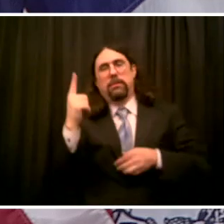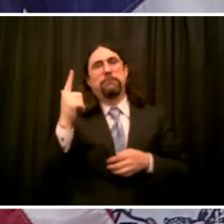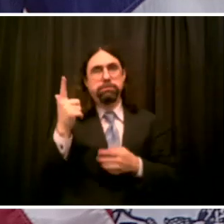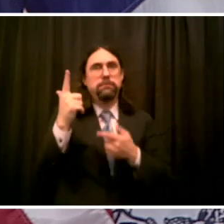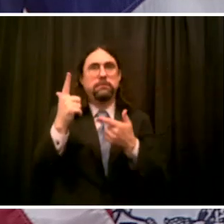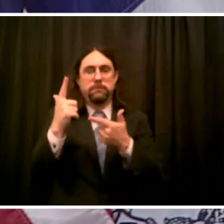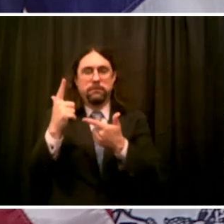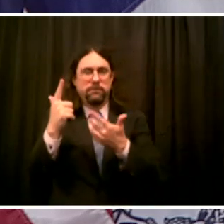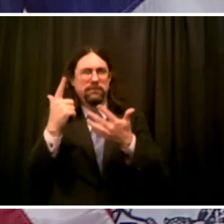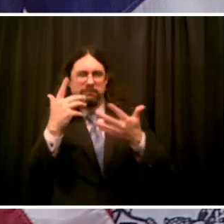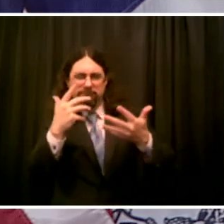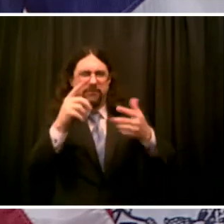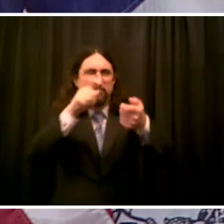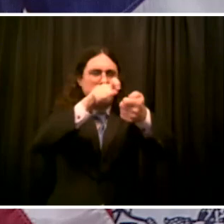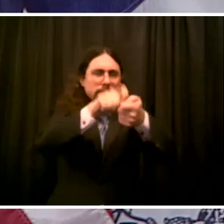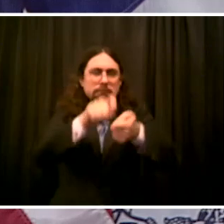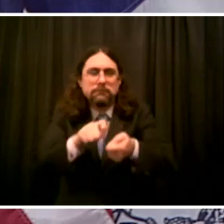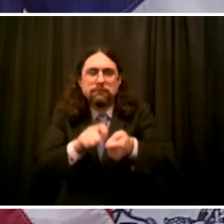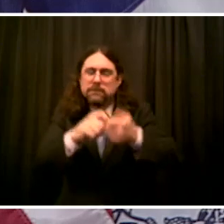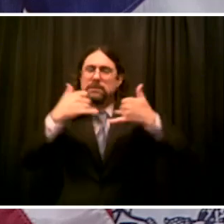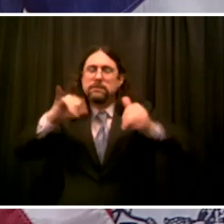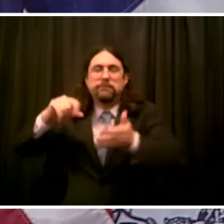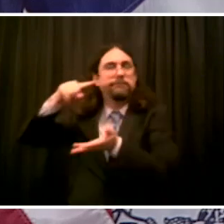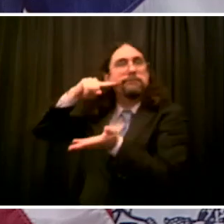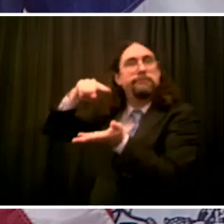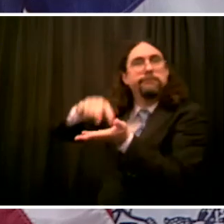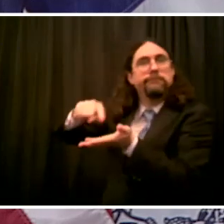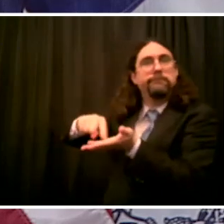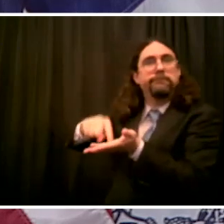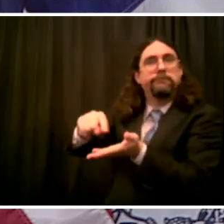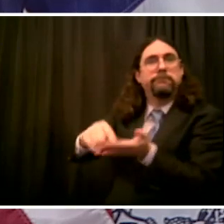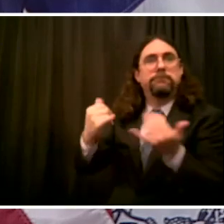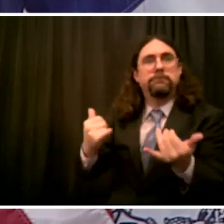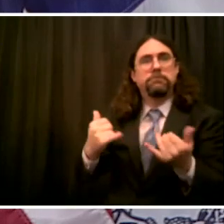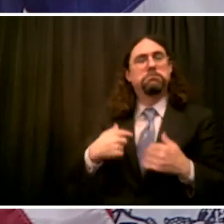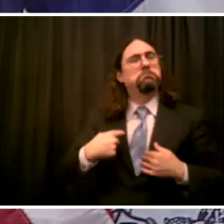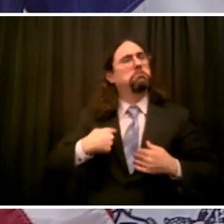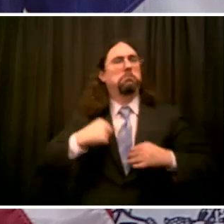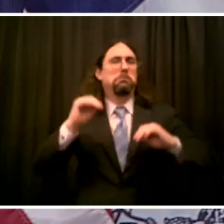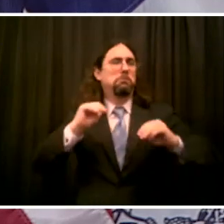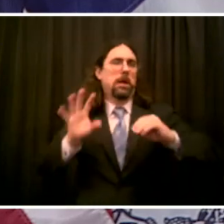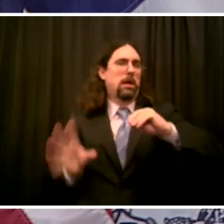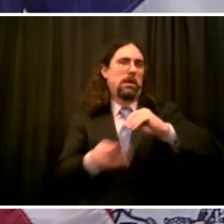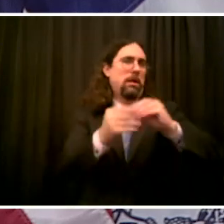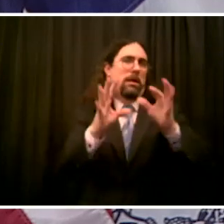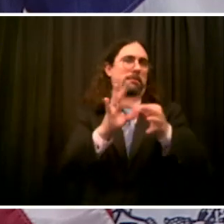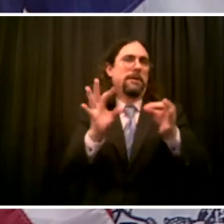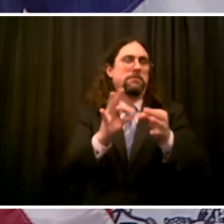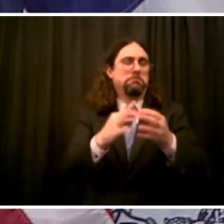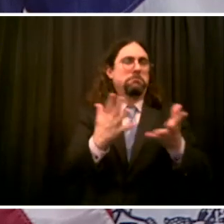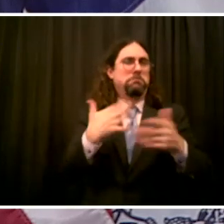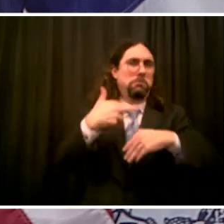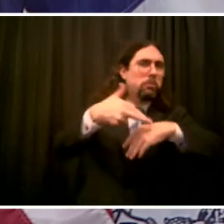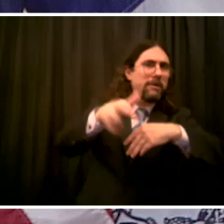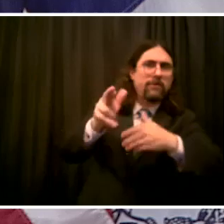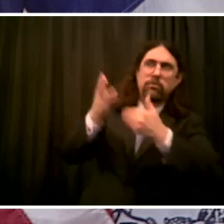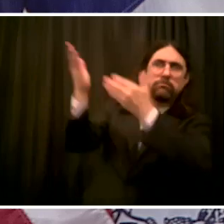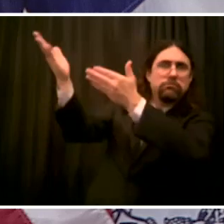AND AS WE WORK CLOSELY WITH THE NASSAU COUNTY AUTOHRITIES, WE WILL HAVE MORE TO SAY. THANK YOU VERY MUCH,